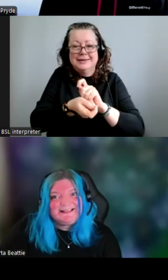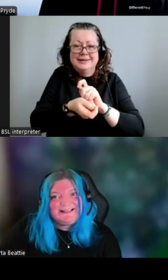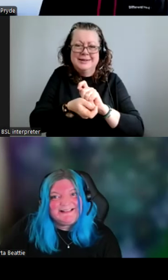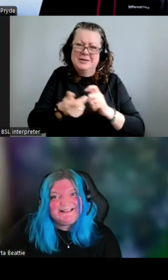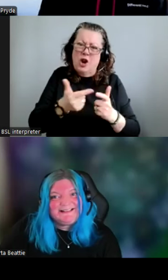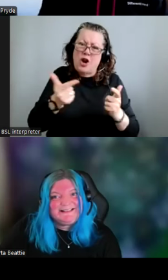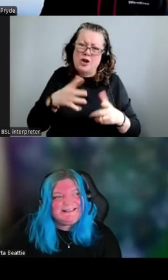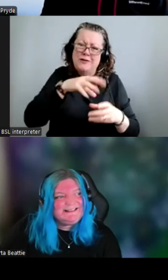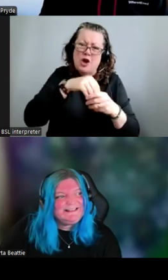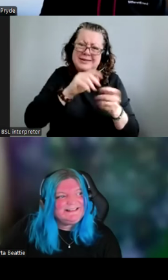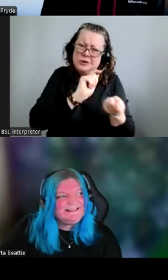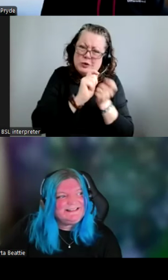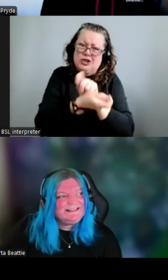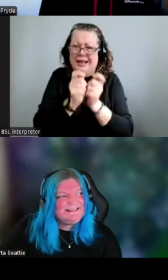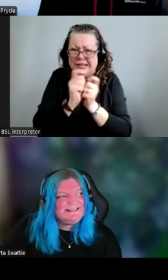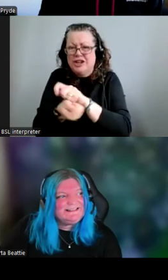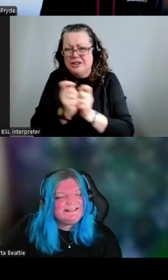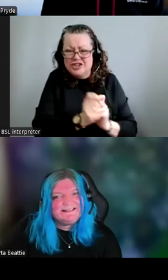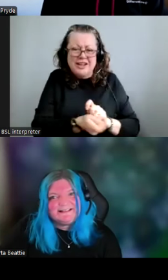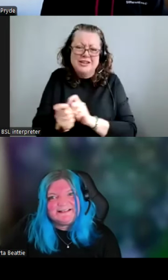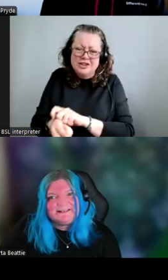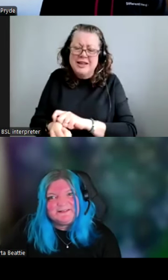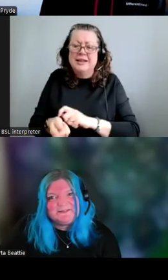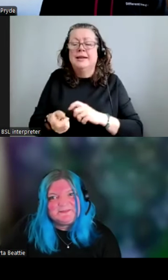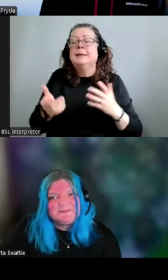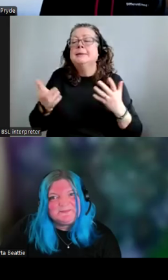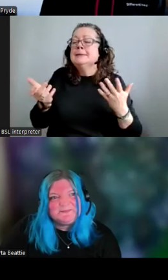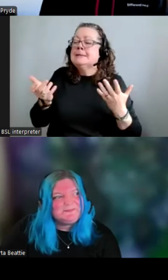This is going to be a challenge, particularly in legacy content management systems.